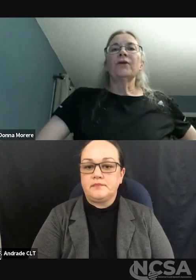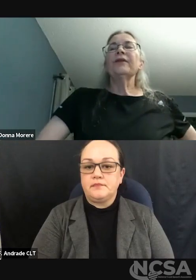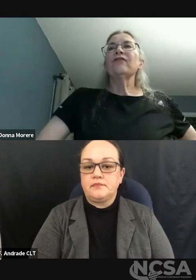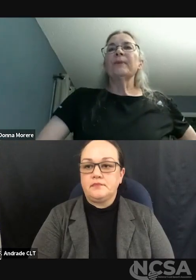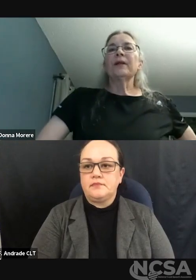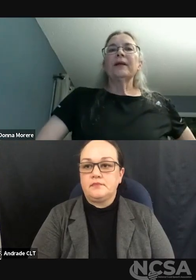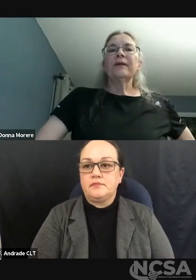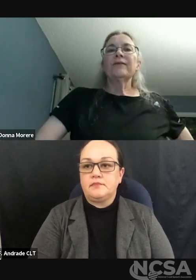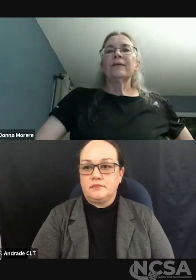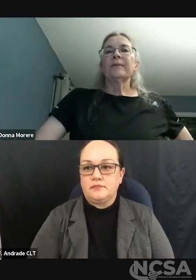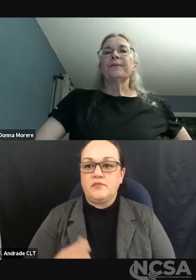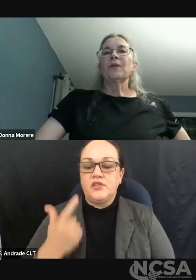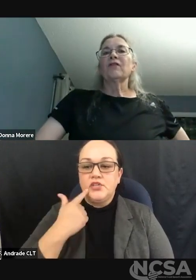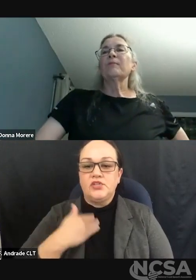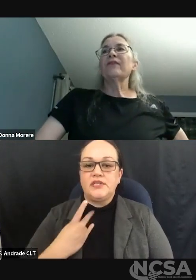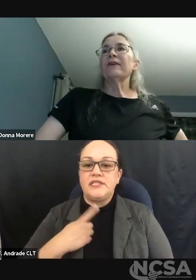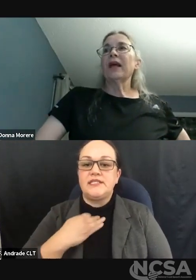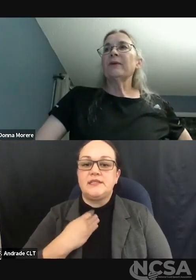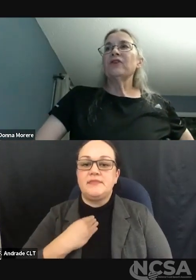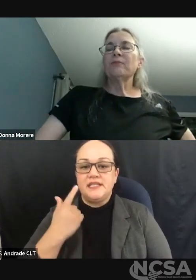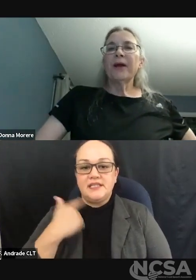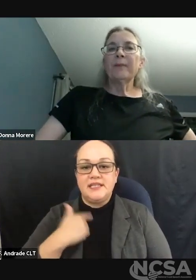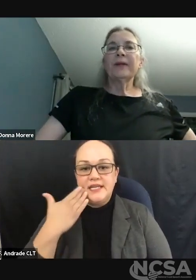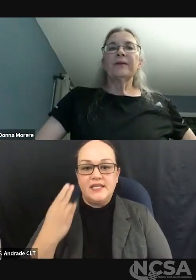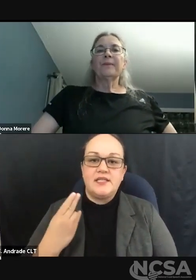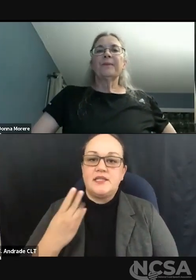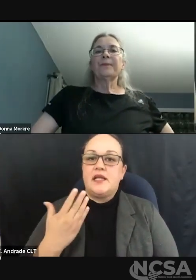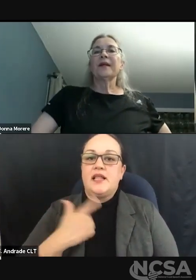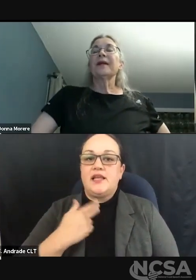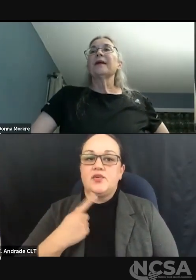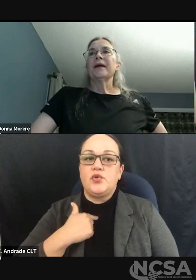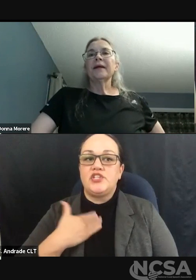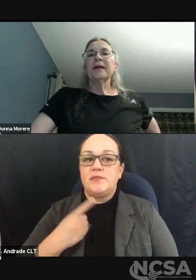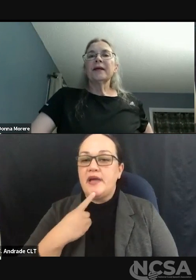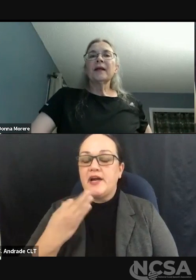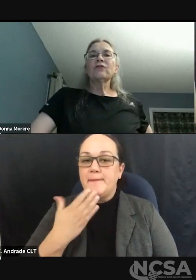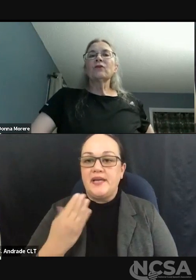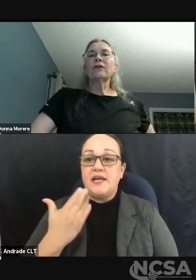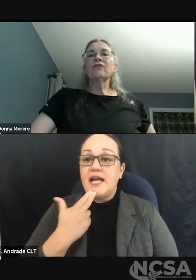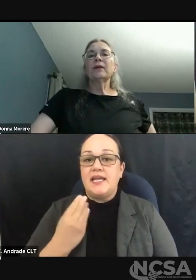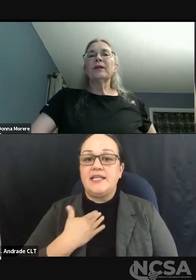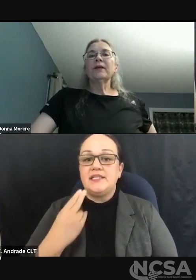Learning Disabilities, Specific Language Impairment, and again, Intellectual Disabilities,